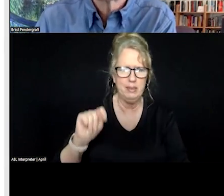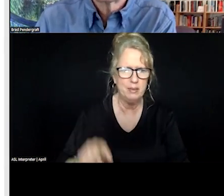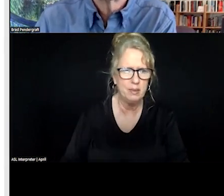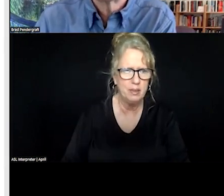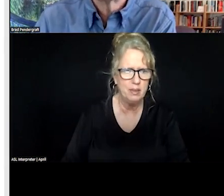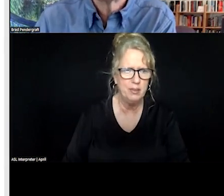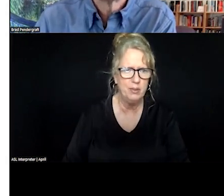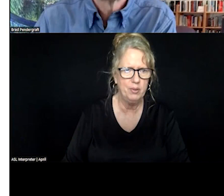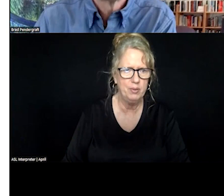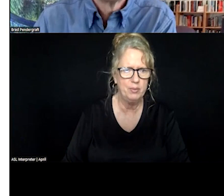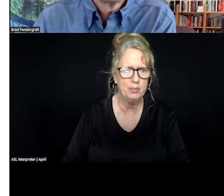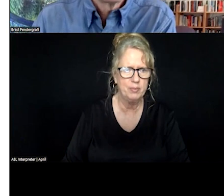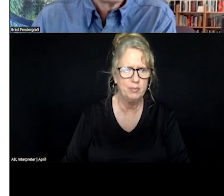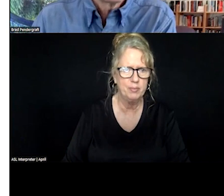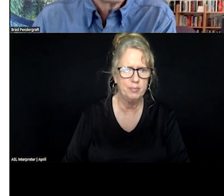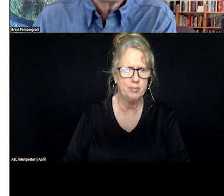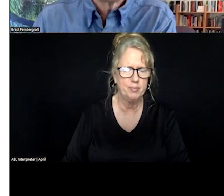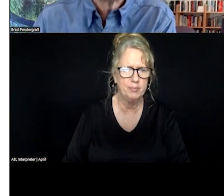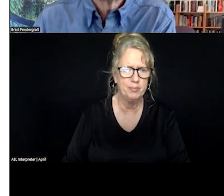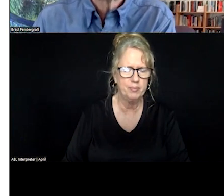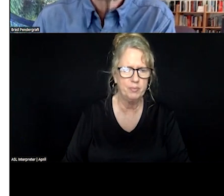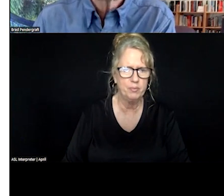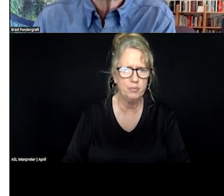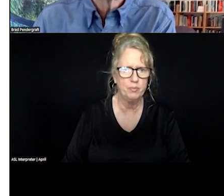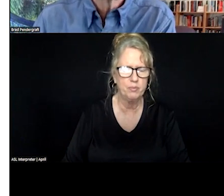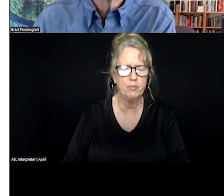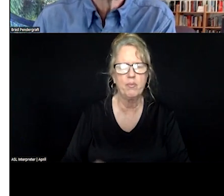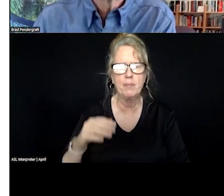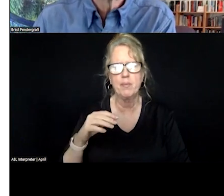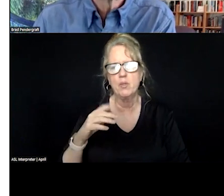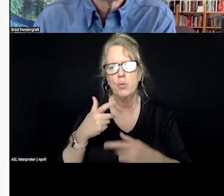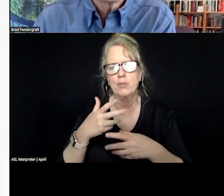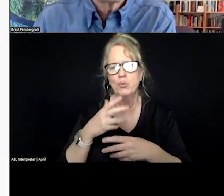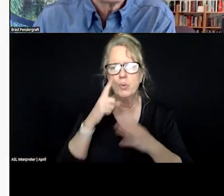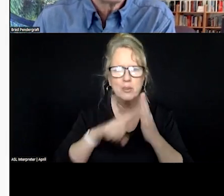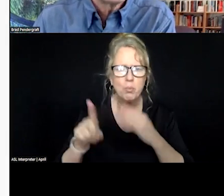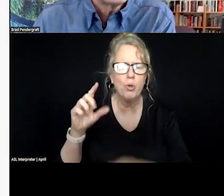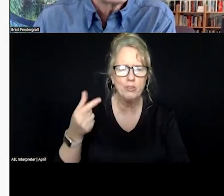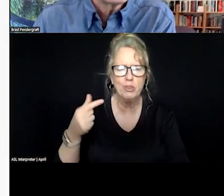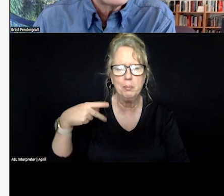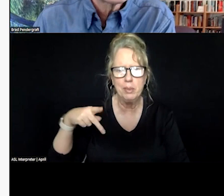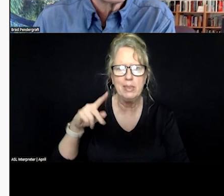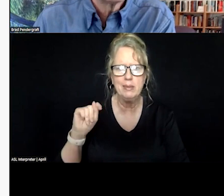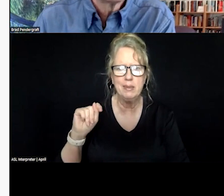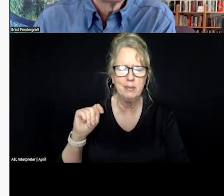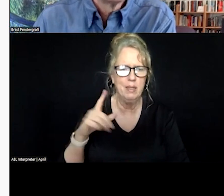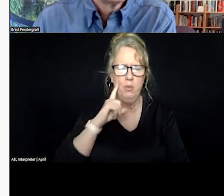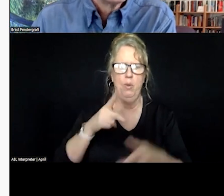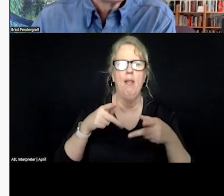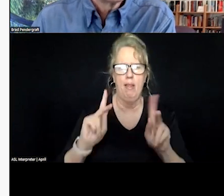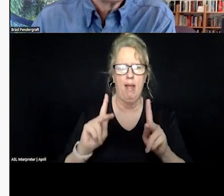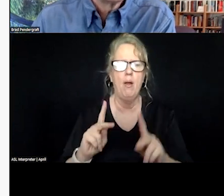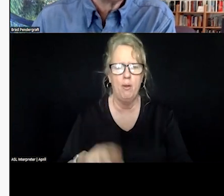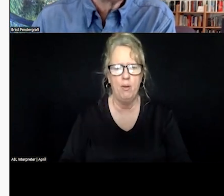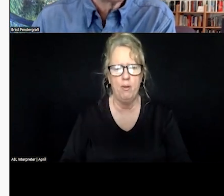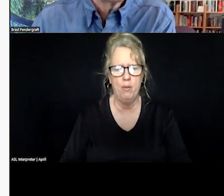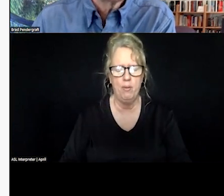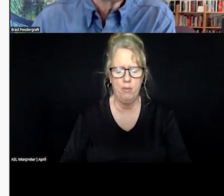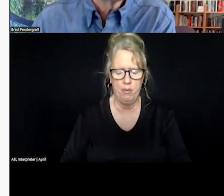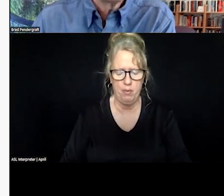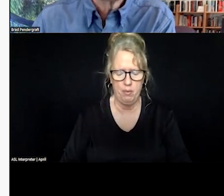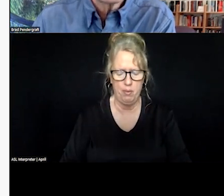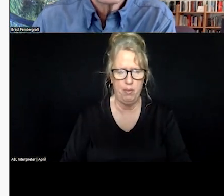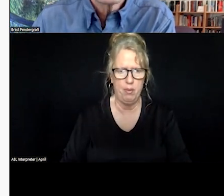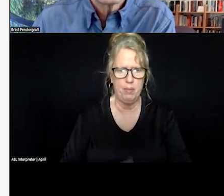CREATE ONE AND THEN IT ALLOWS YOU TO CREATE INSTRUCTIONS FOR WHAT